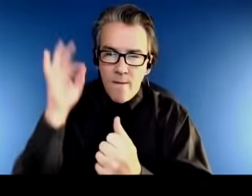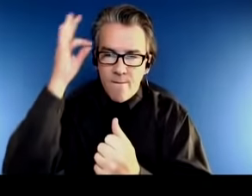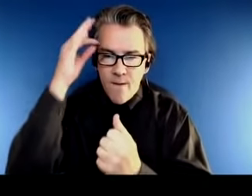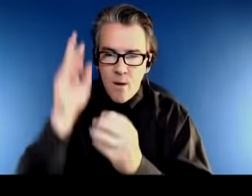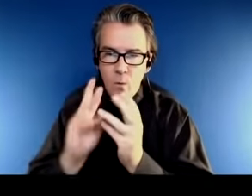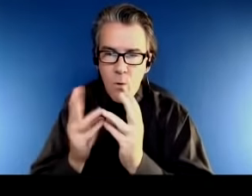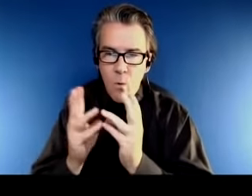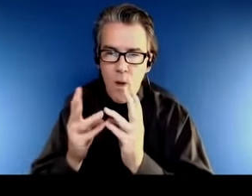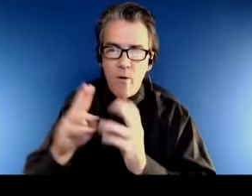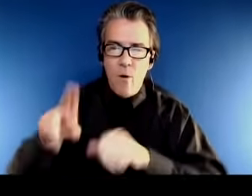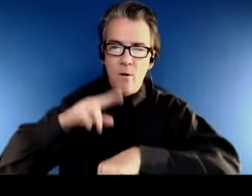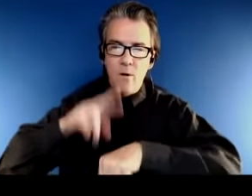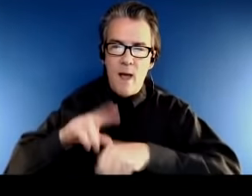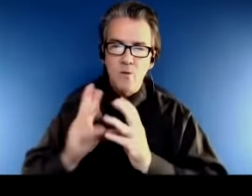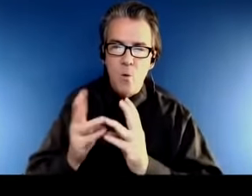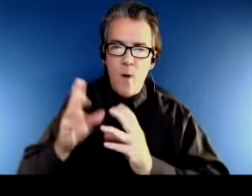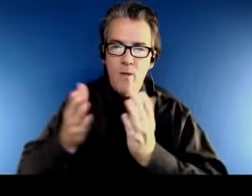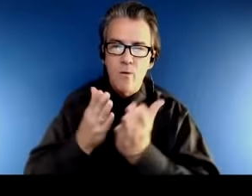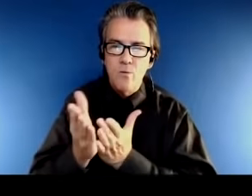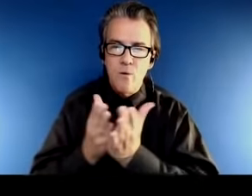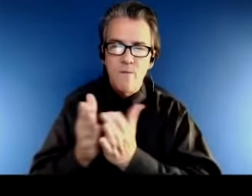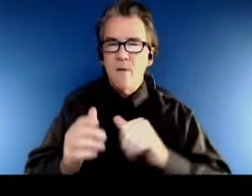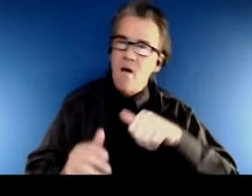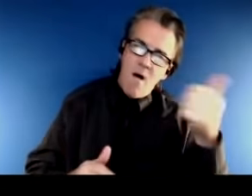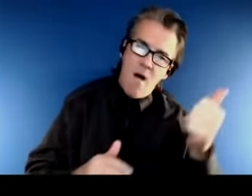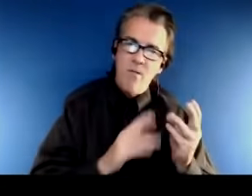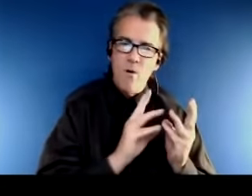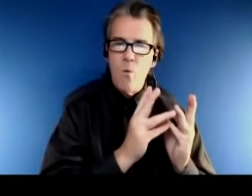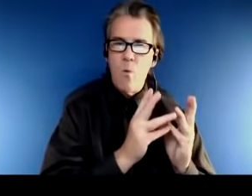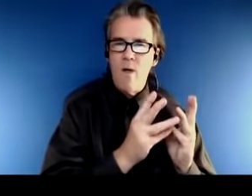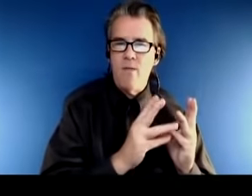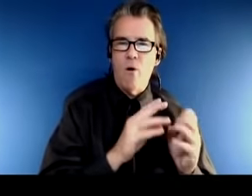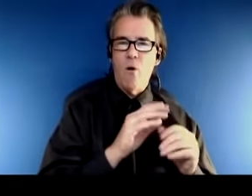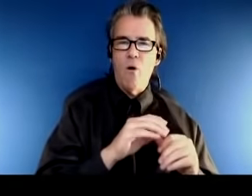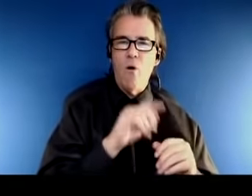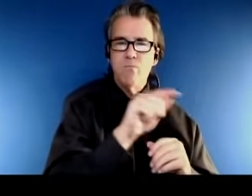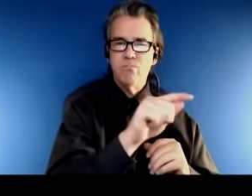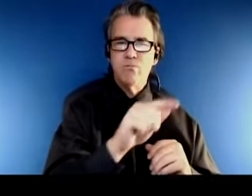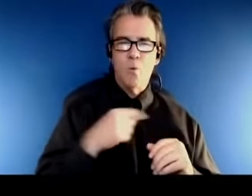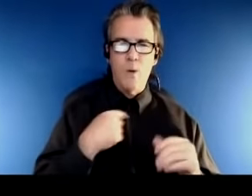Think of it as a grid point system, and there's many, many grid points